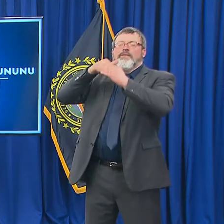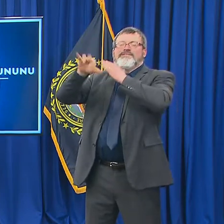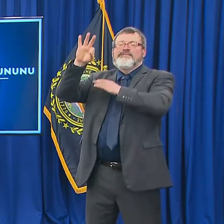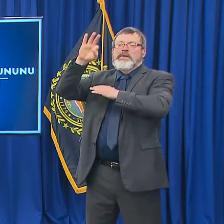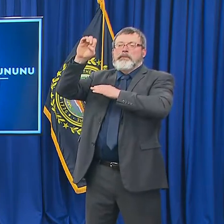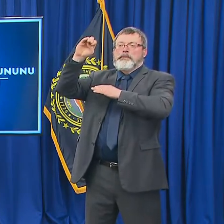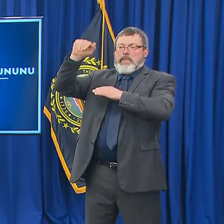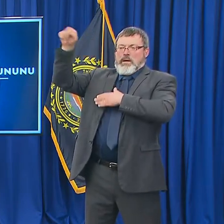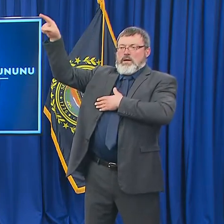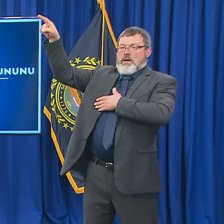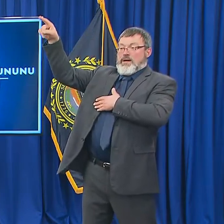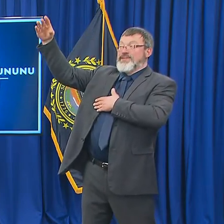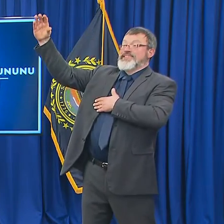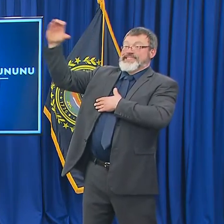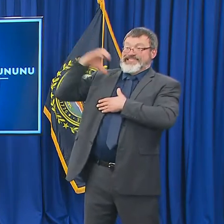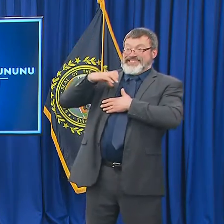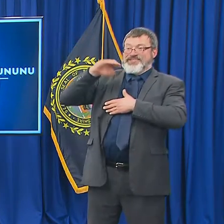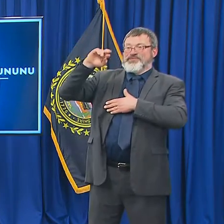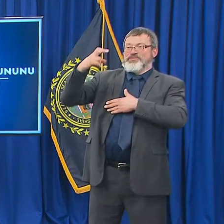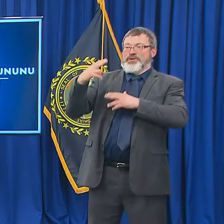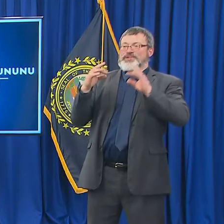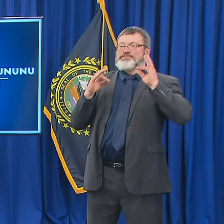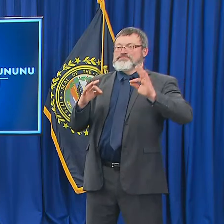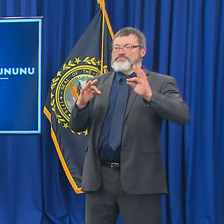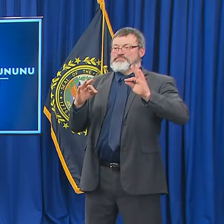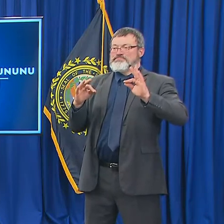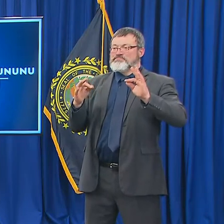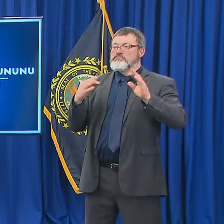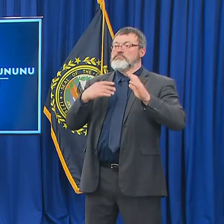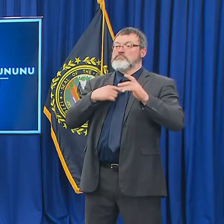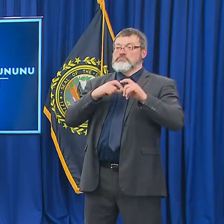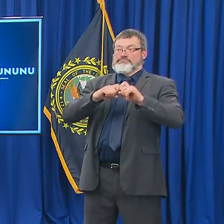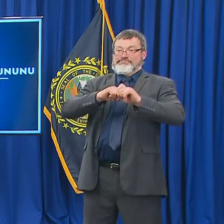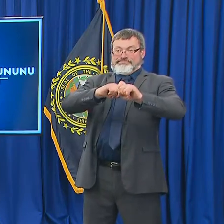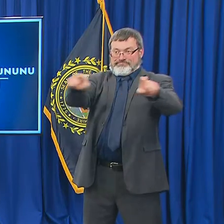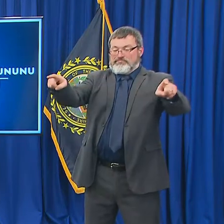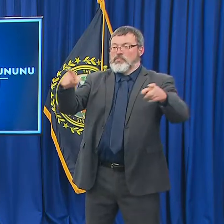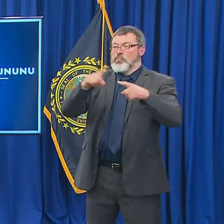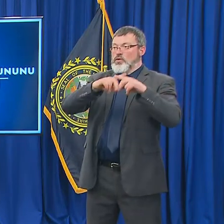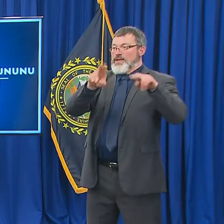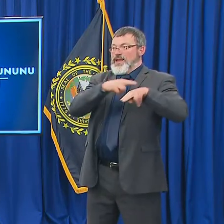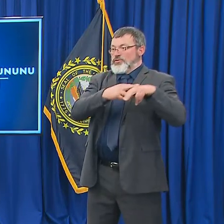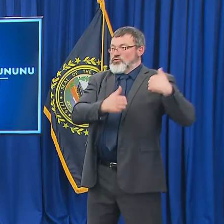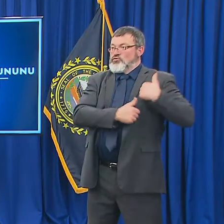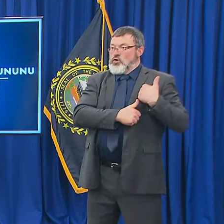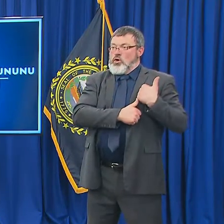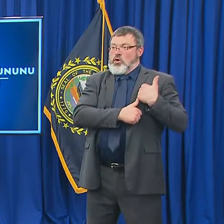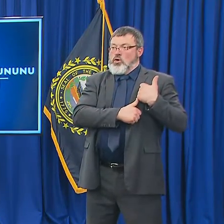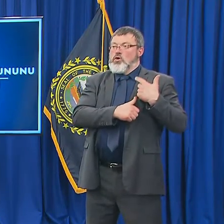But if we had to set up more of the emergency testing facilities whatever might be. So it could be a variety of different things